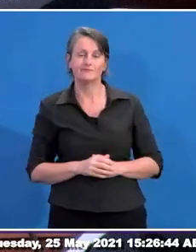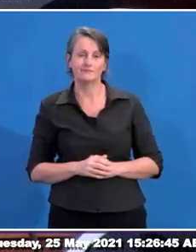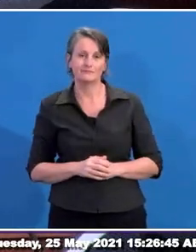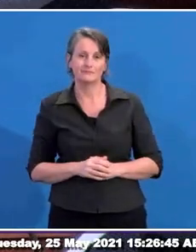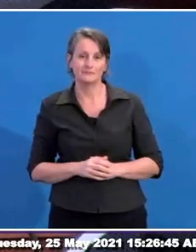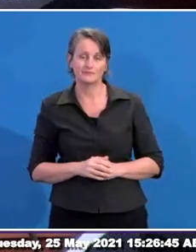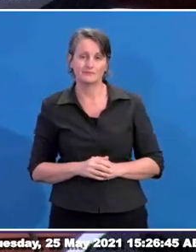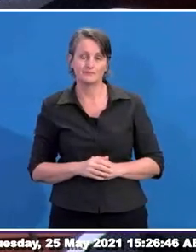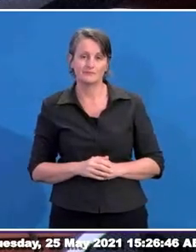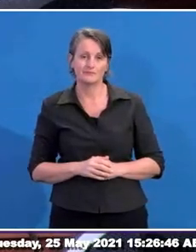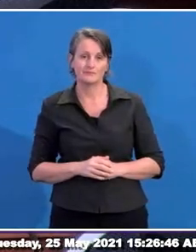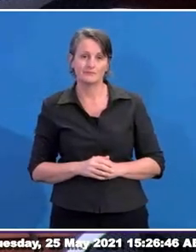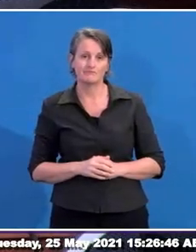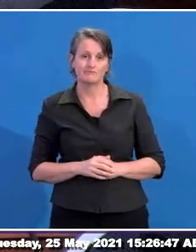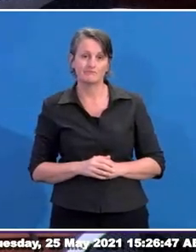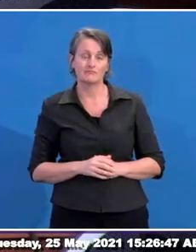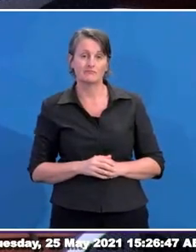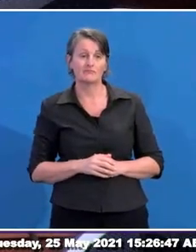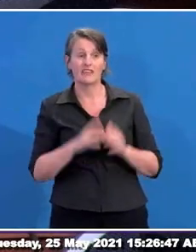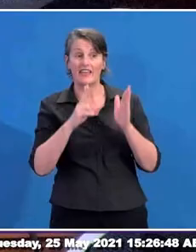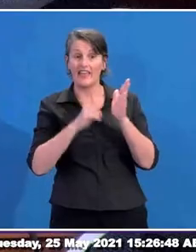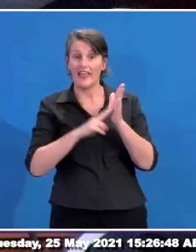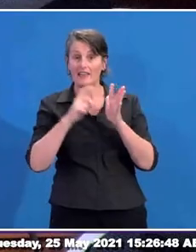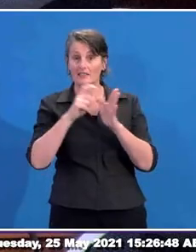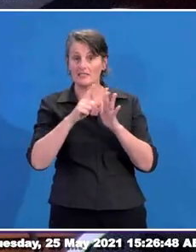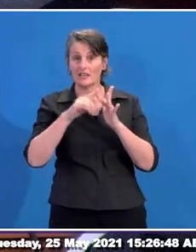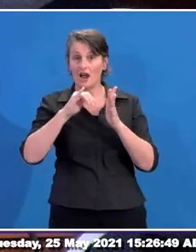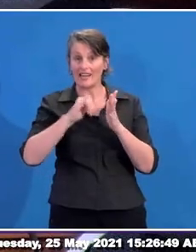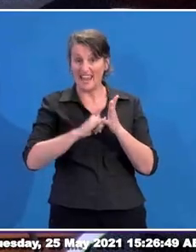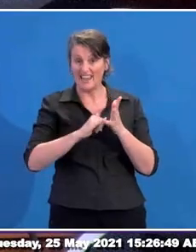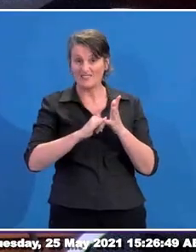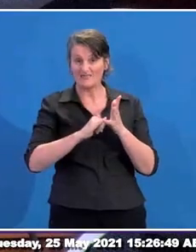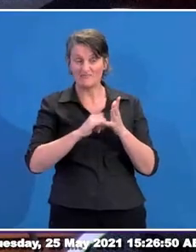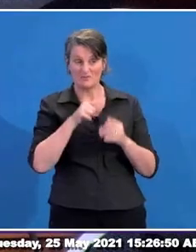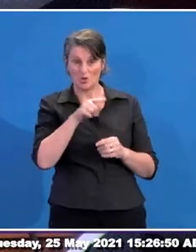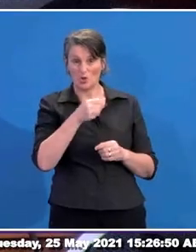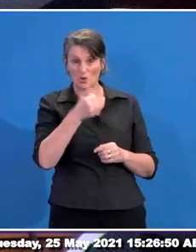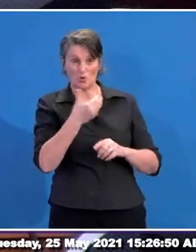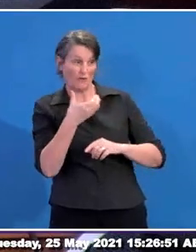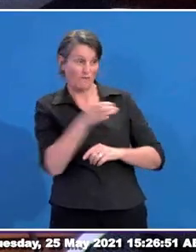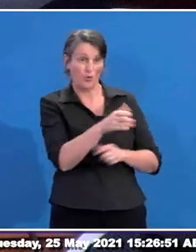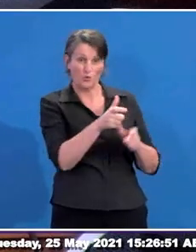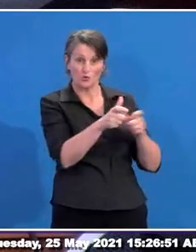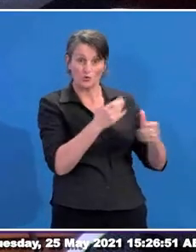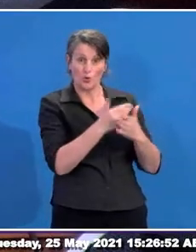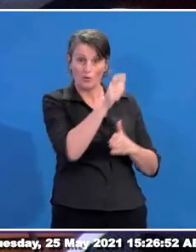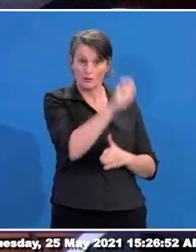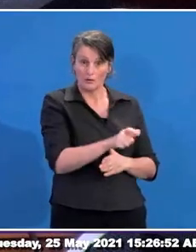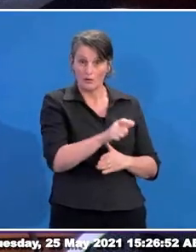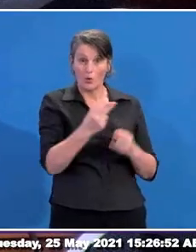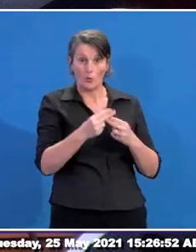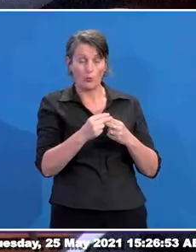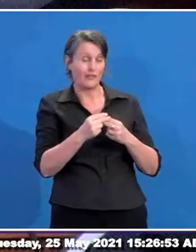violation of NDIS mechanical and physical restraint, not seeking medical